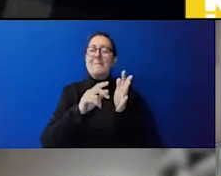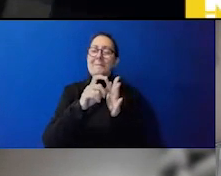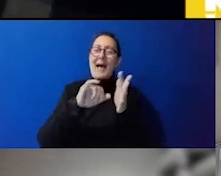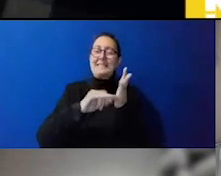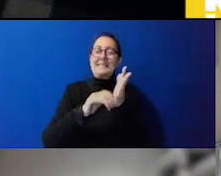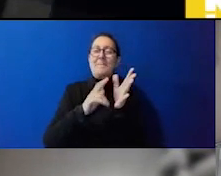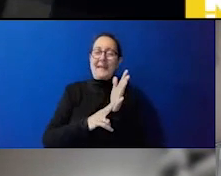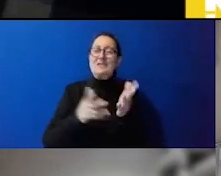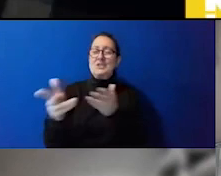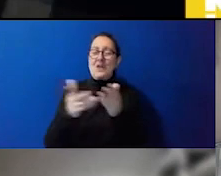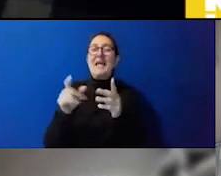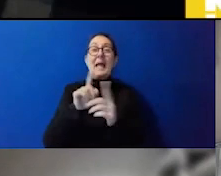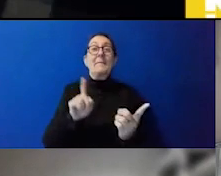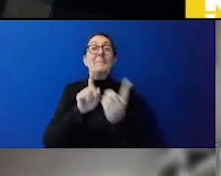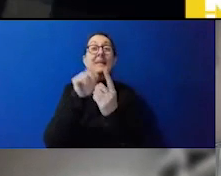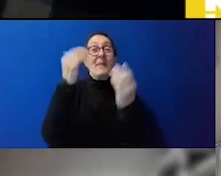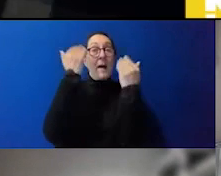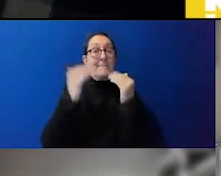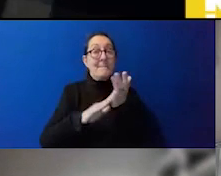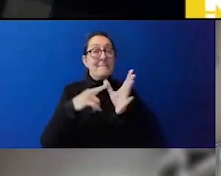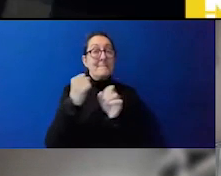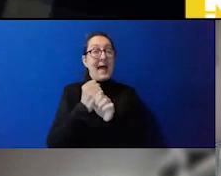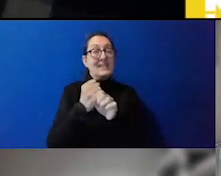um so thank you all for joining I hope that you got a lot out of this like we